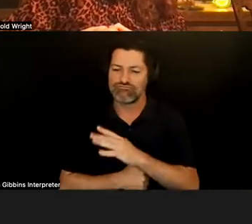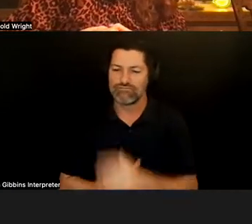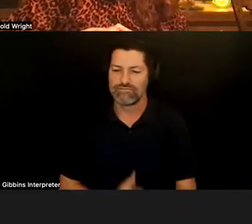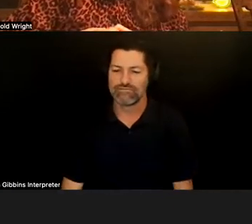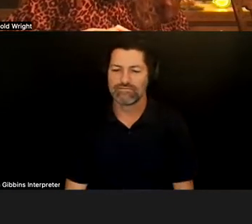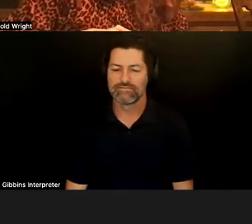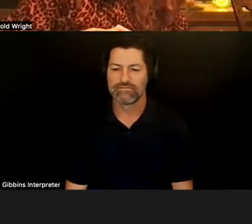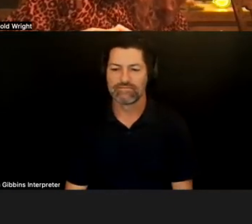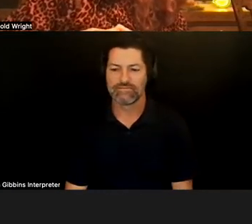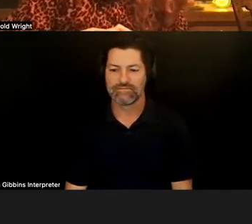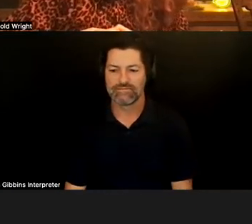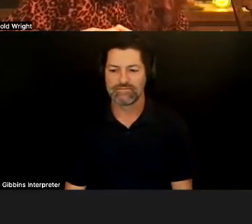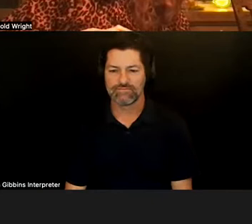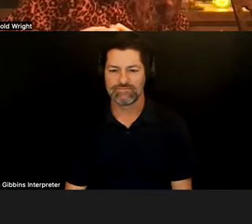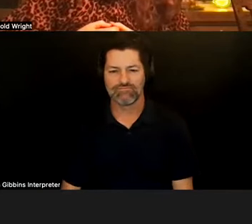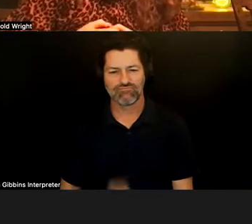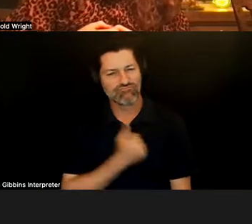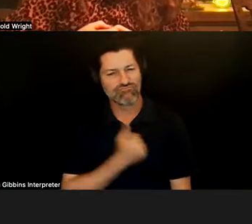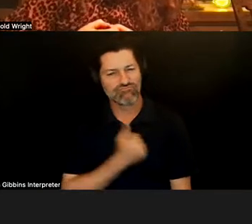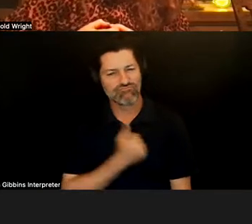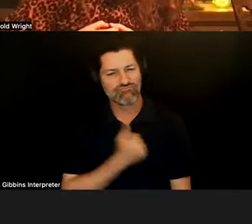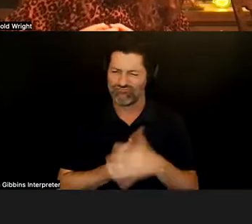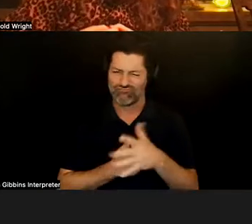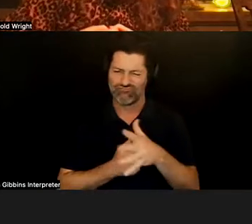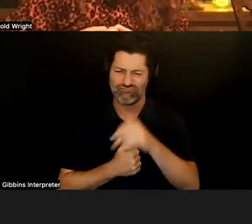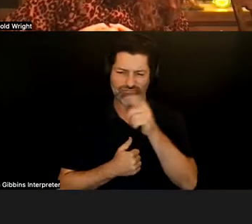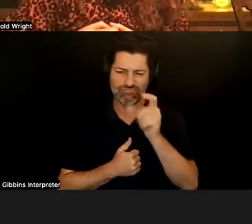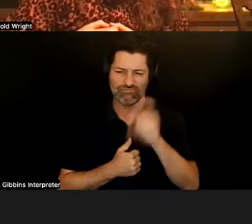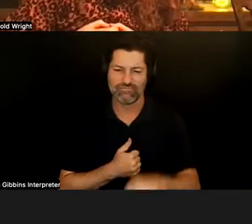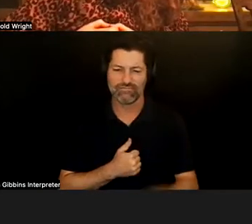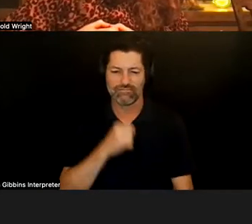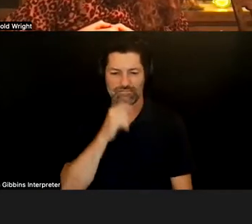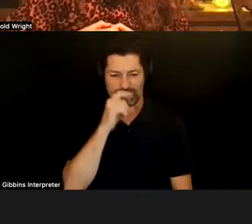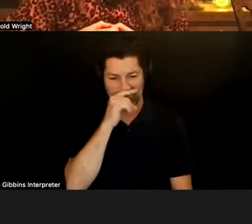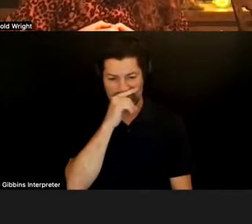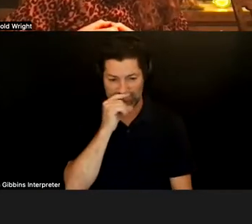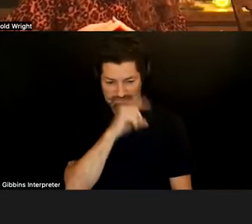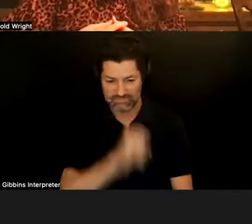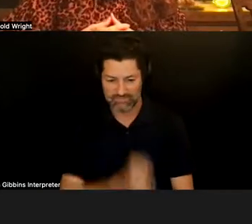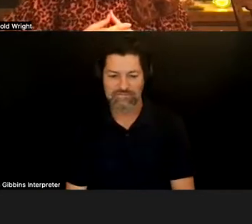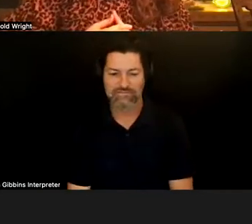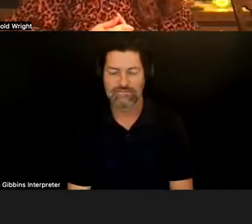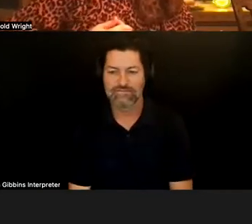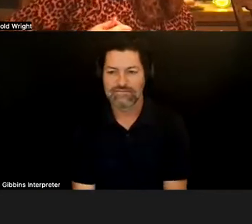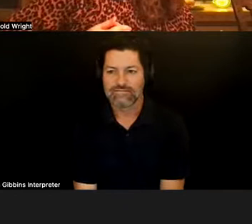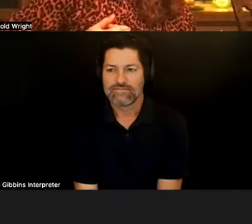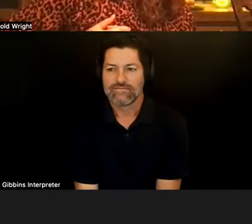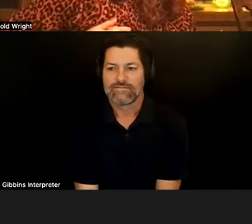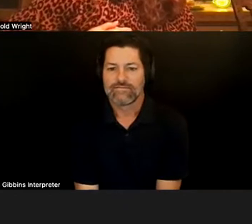20:29:39 I apologize. No, not at all, not at all. Anything else.